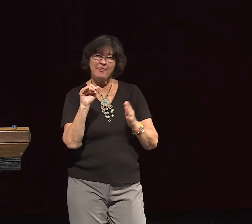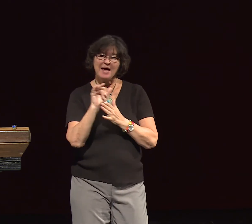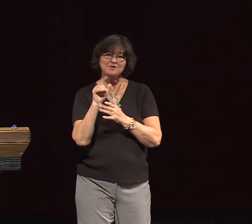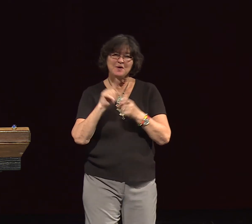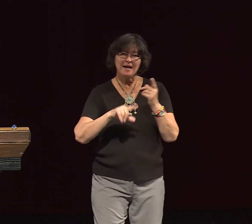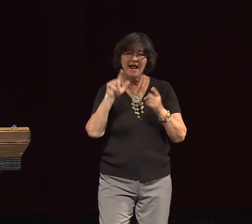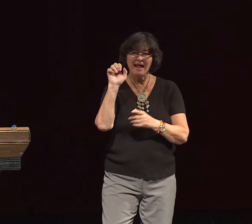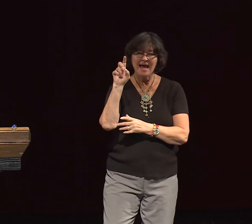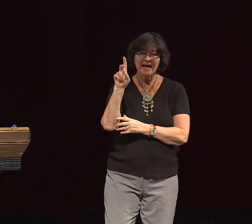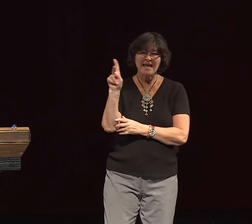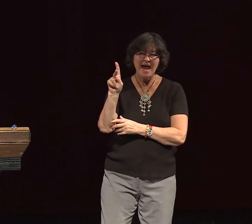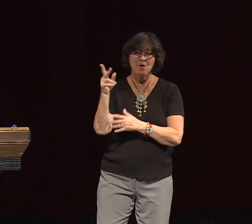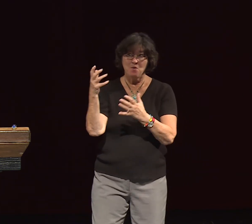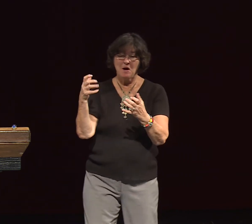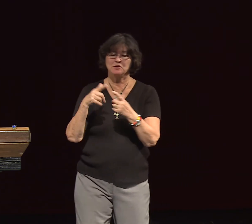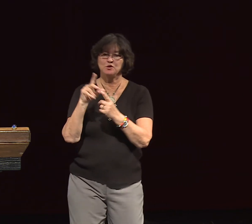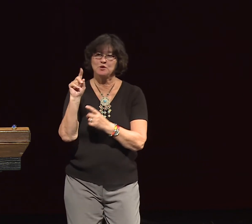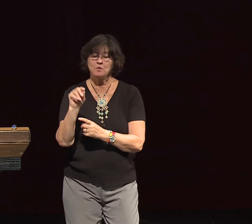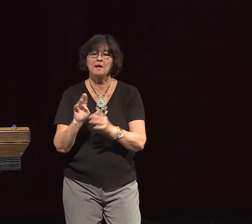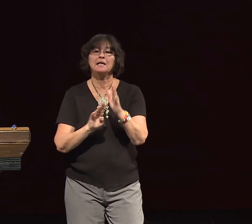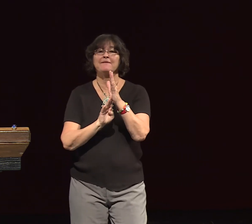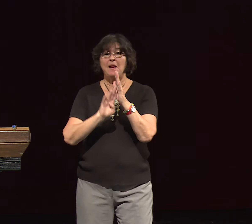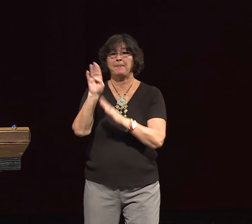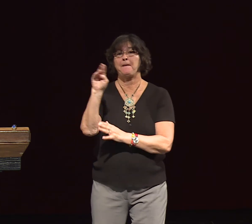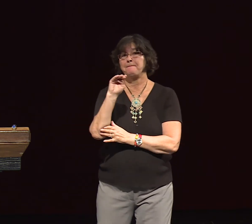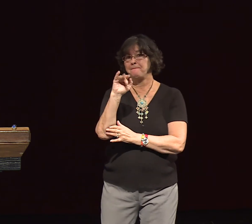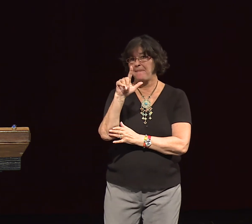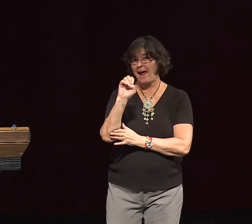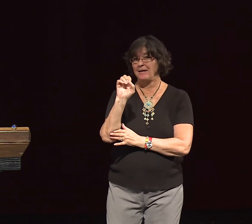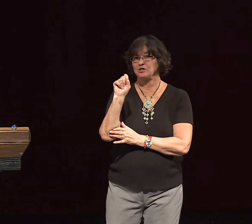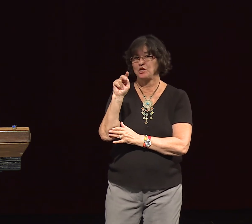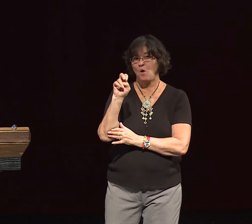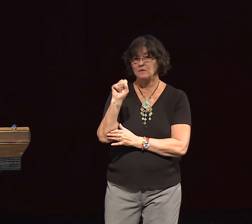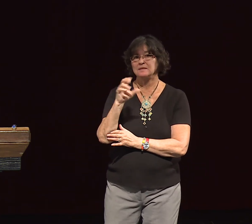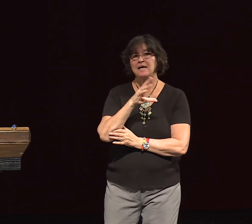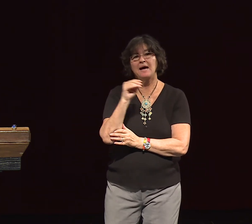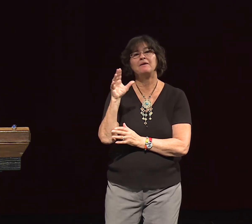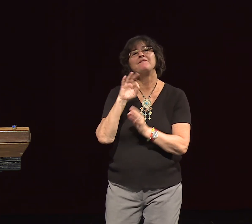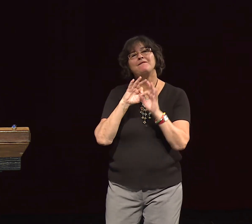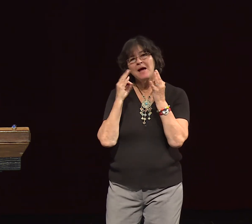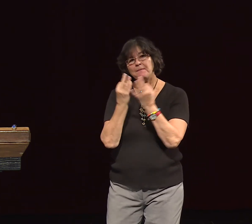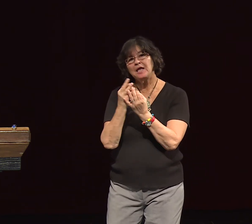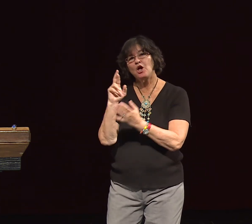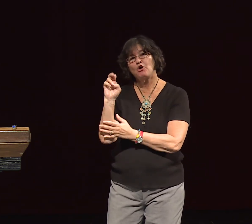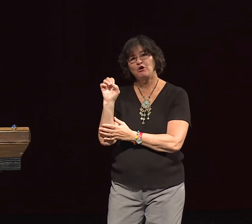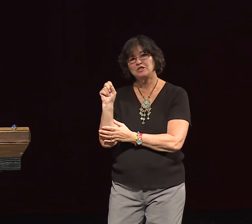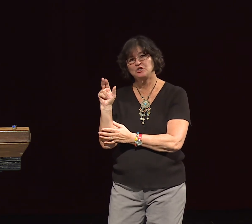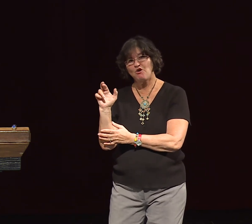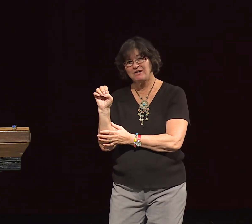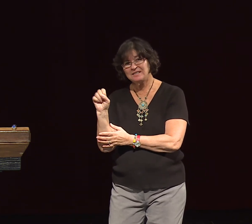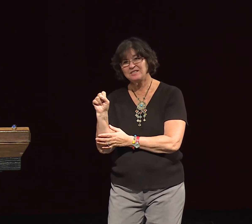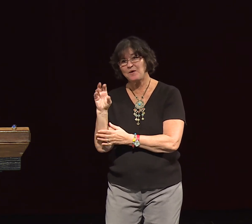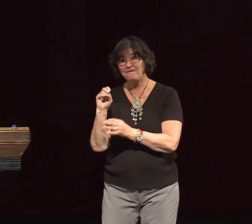But LEAD-K is set up to make sure that the children are meeting these developmental milestones